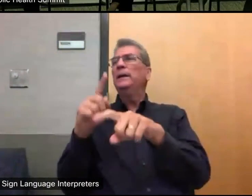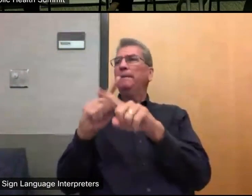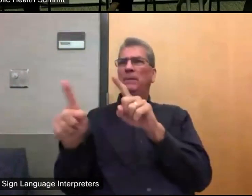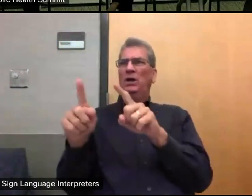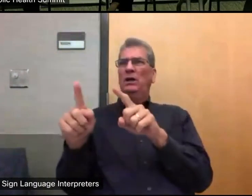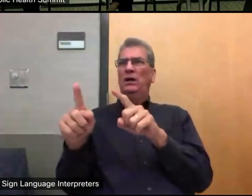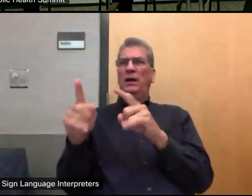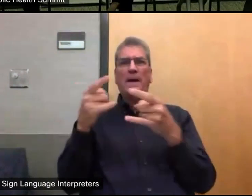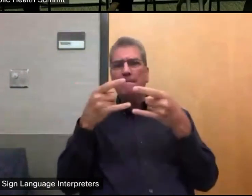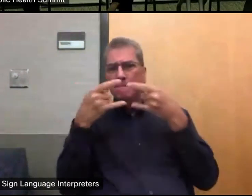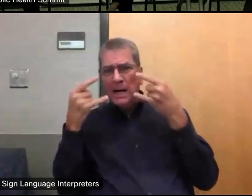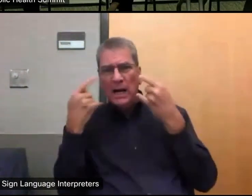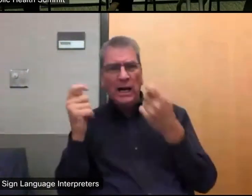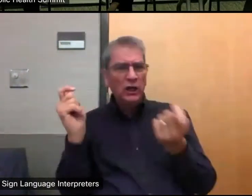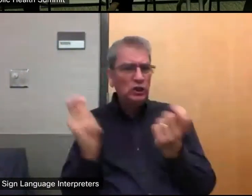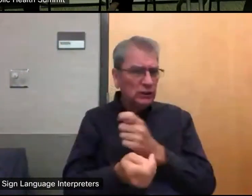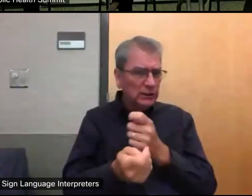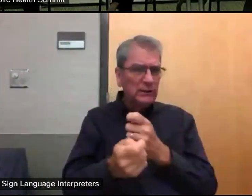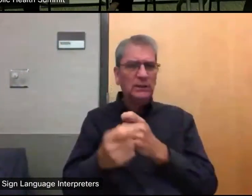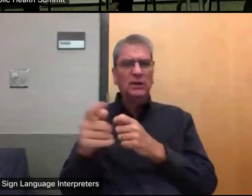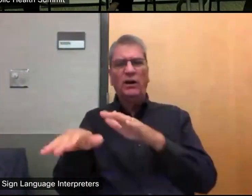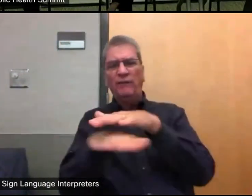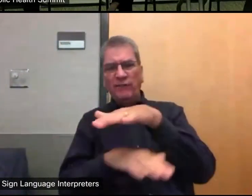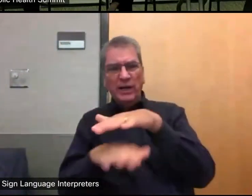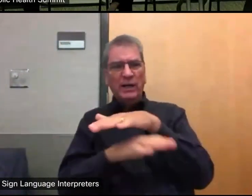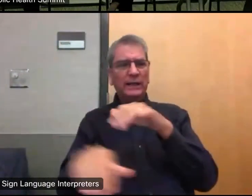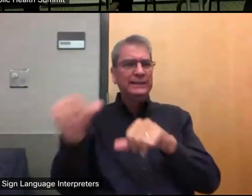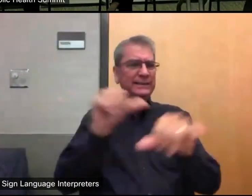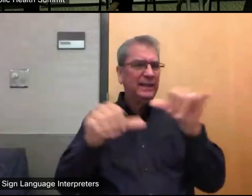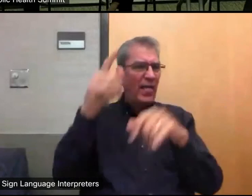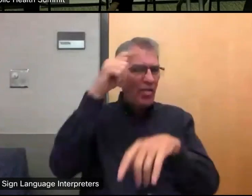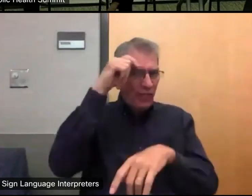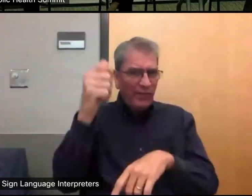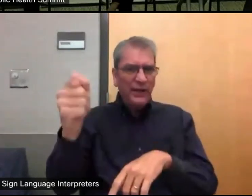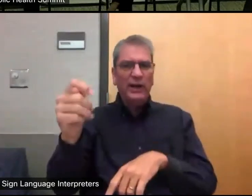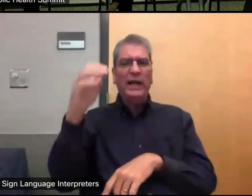of, of masking, or even the fundamental scientific principle of a theory things like evolution,